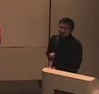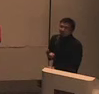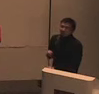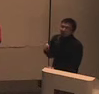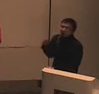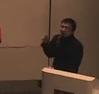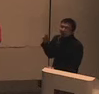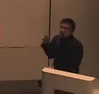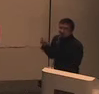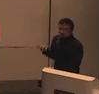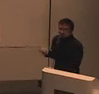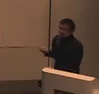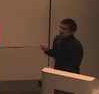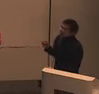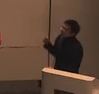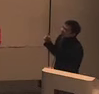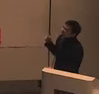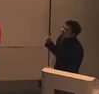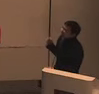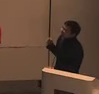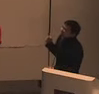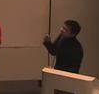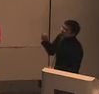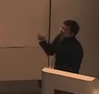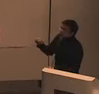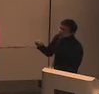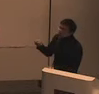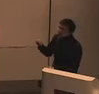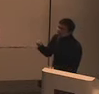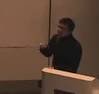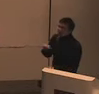But after the completion, when I enter this library,